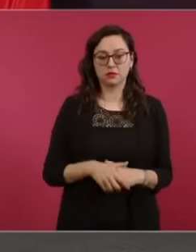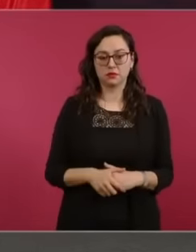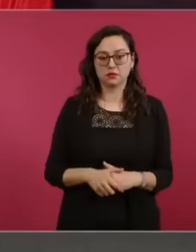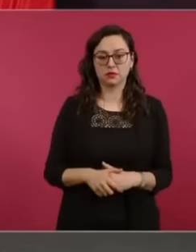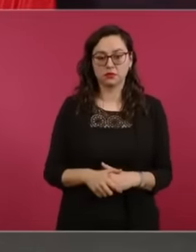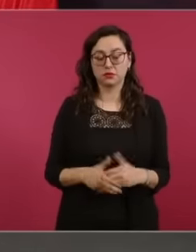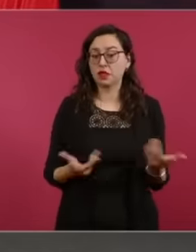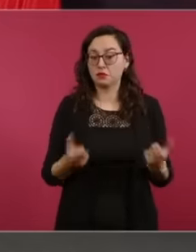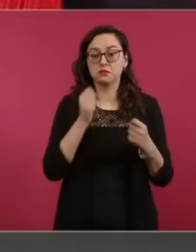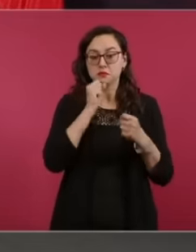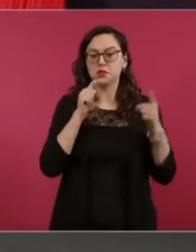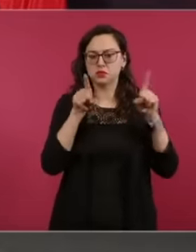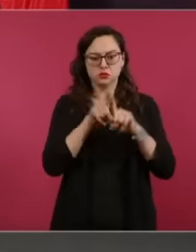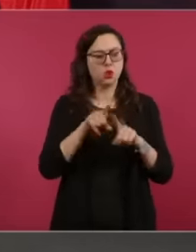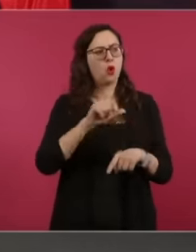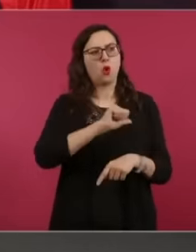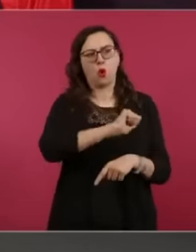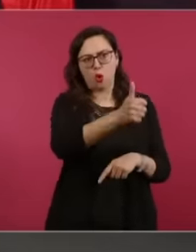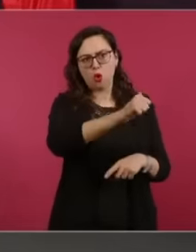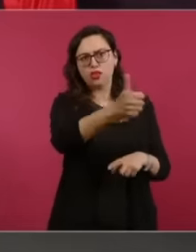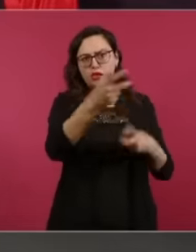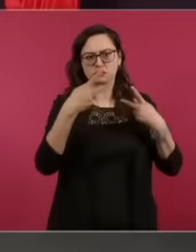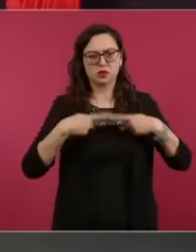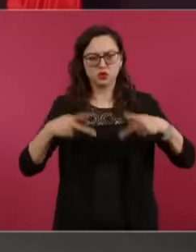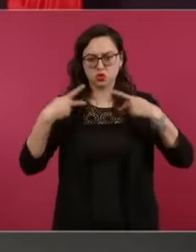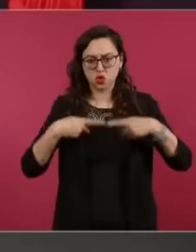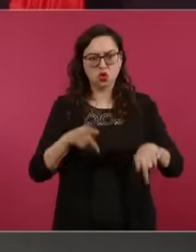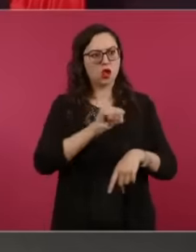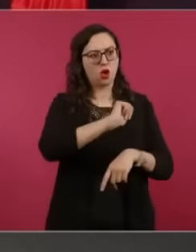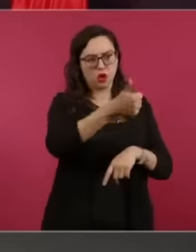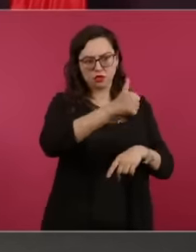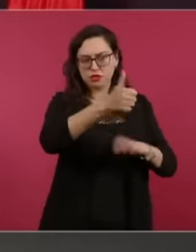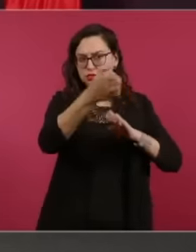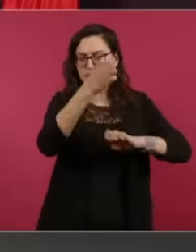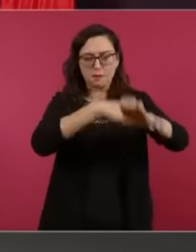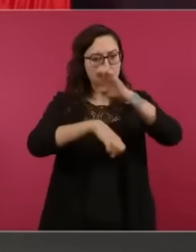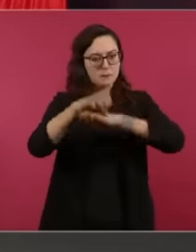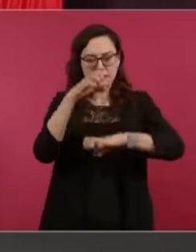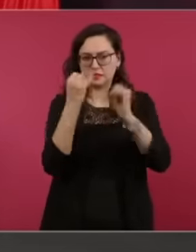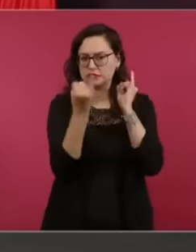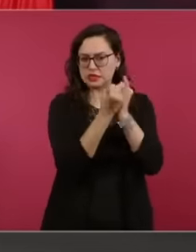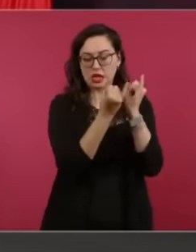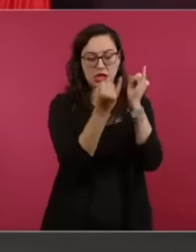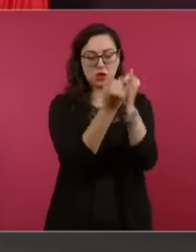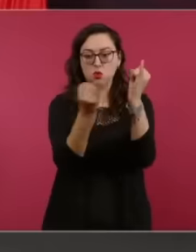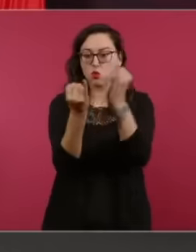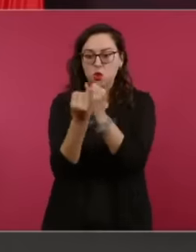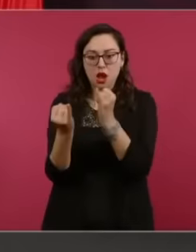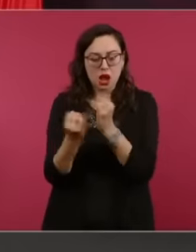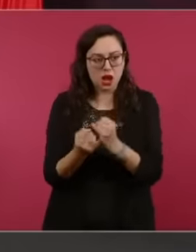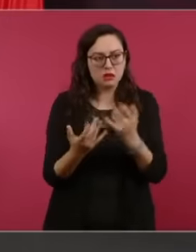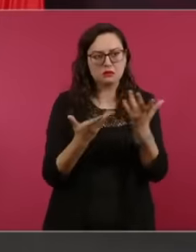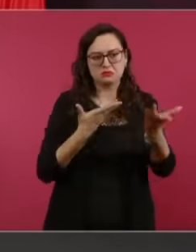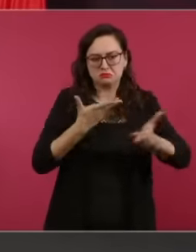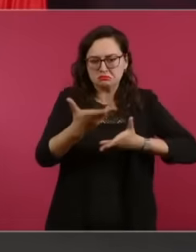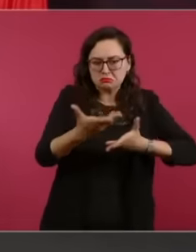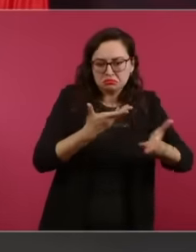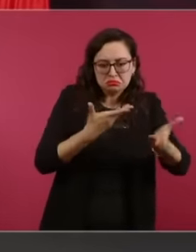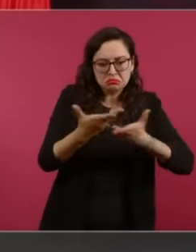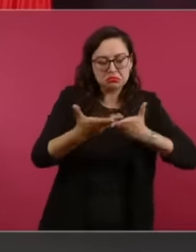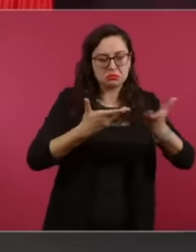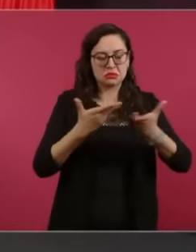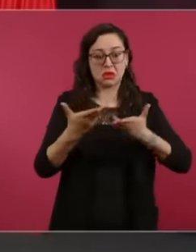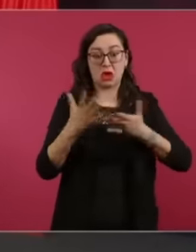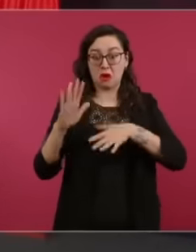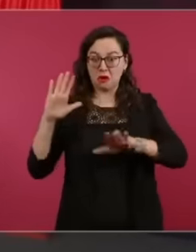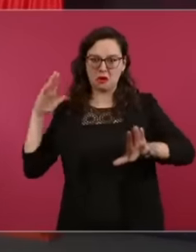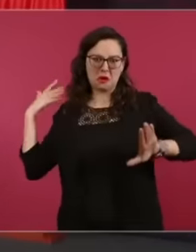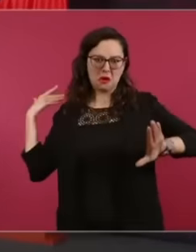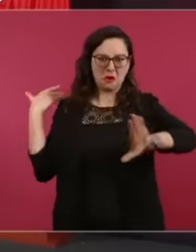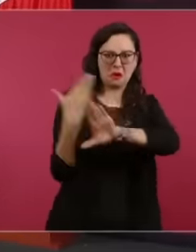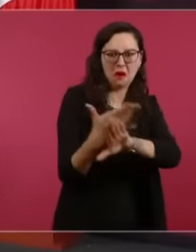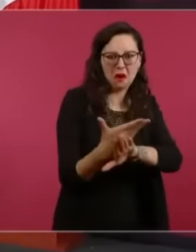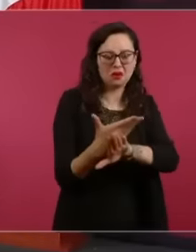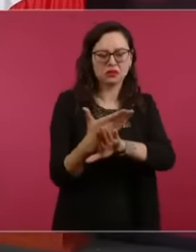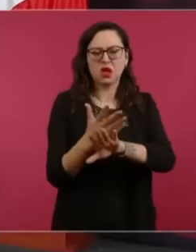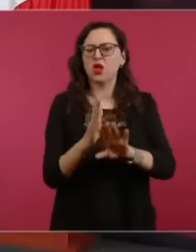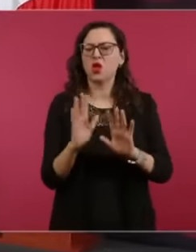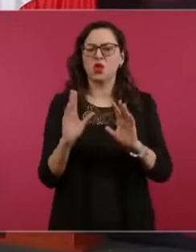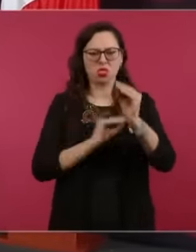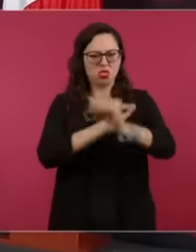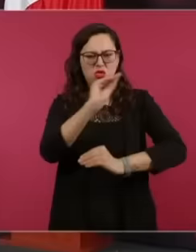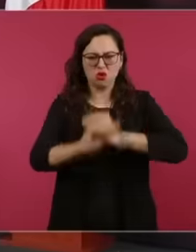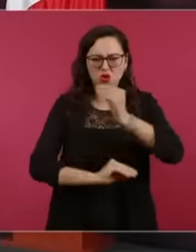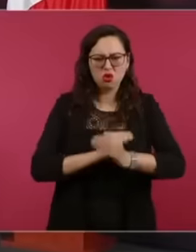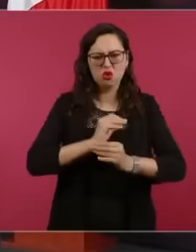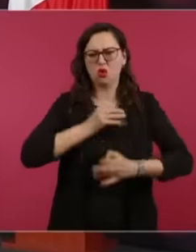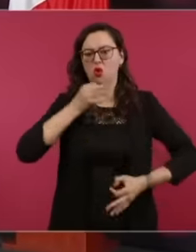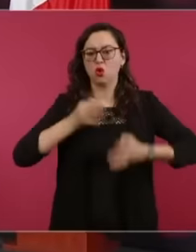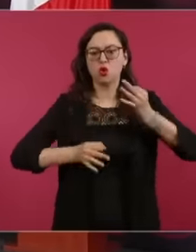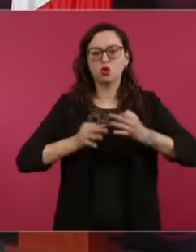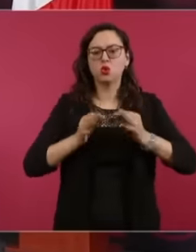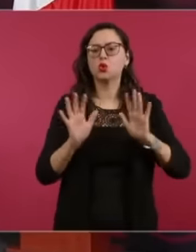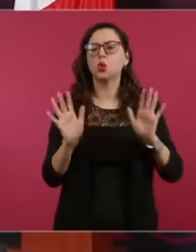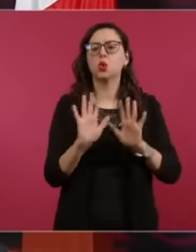in other cases with these contracts instead of going to litigation because we are going to seek the agreement